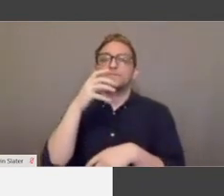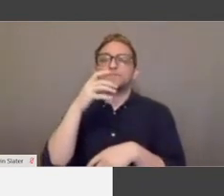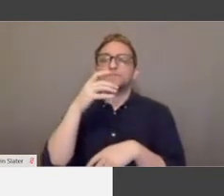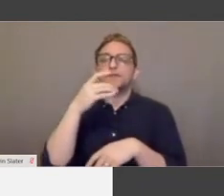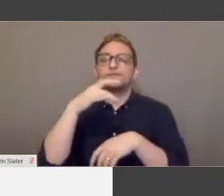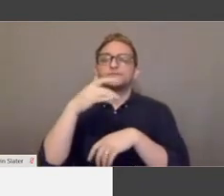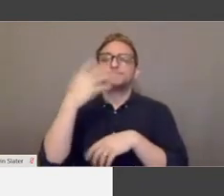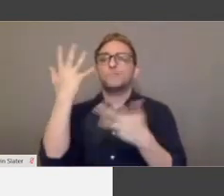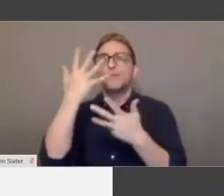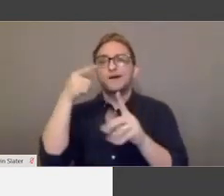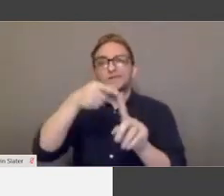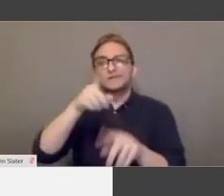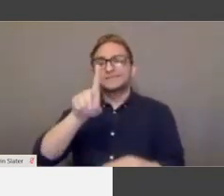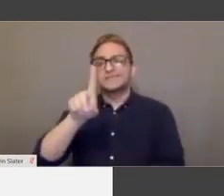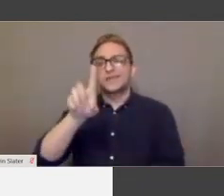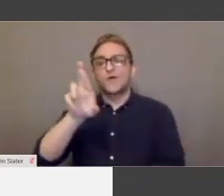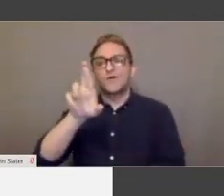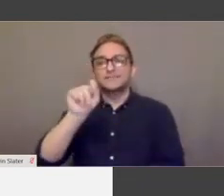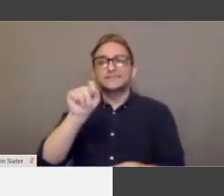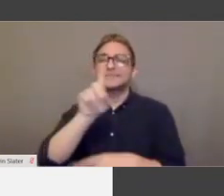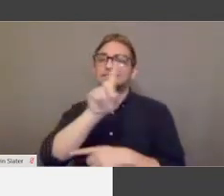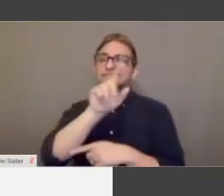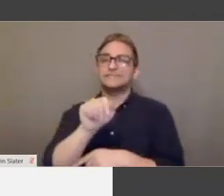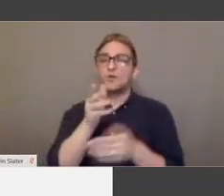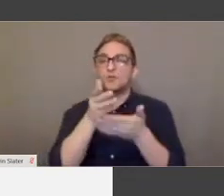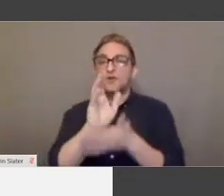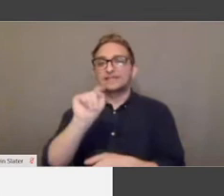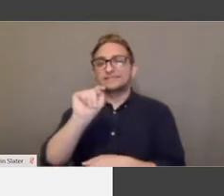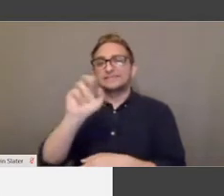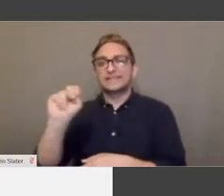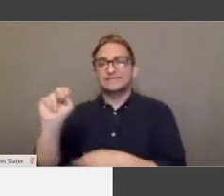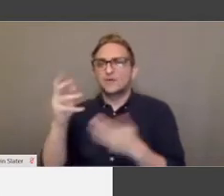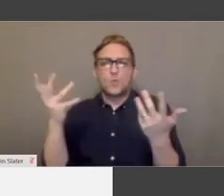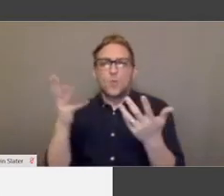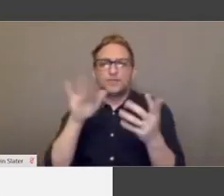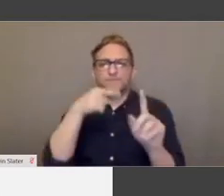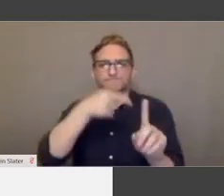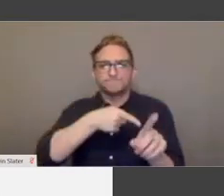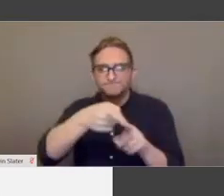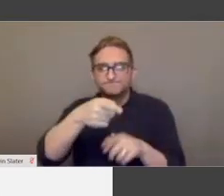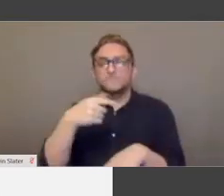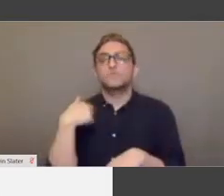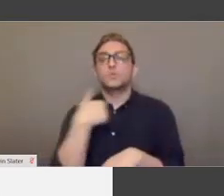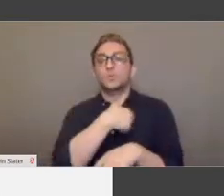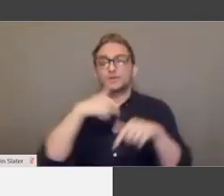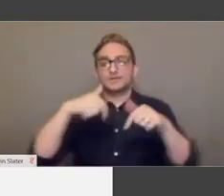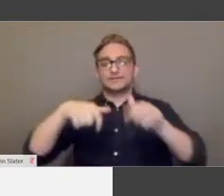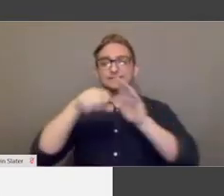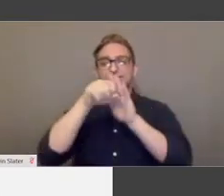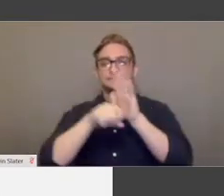rights Tennessee is in the lovely intro but we are the state's protection and advocacy